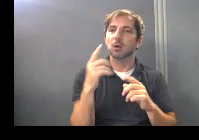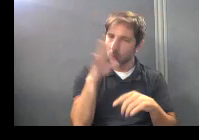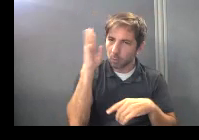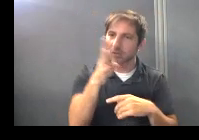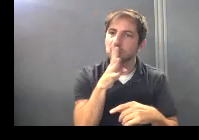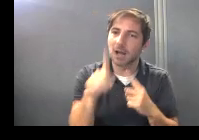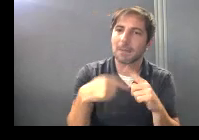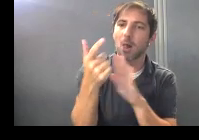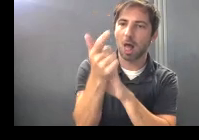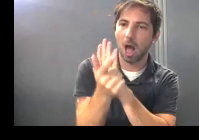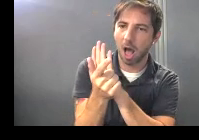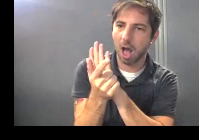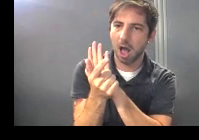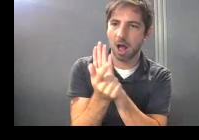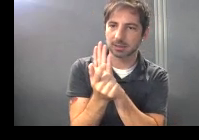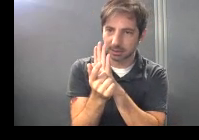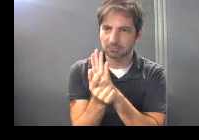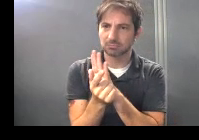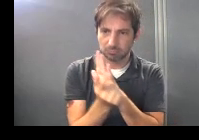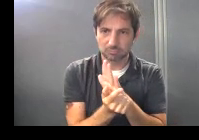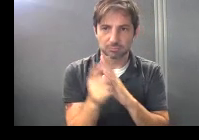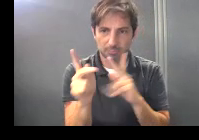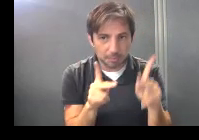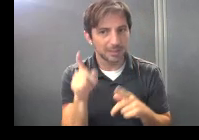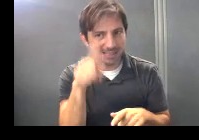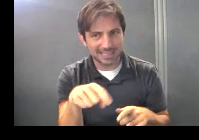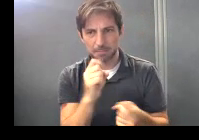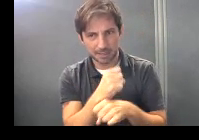THAT'S WHERE PEOPLE NEED TO BE SURE THAT THEY ARE IN COMPLIANCE WITH THE LAWS.